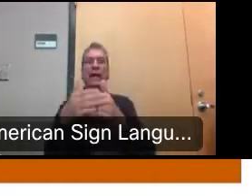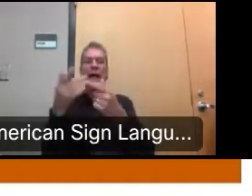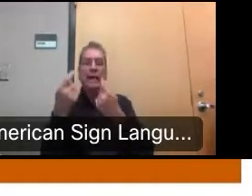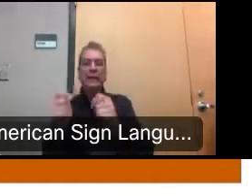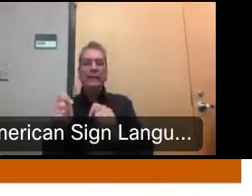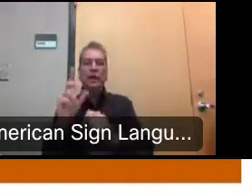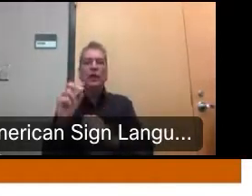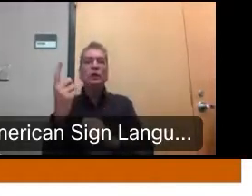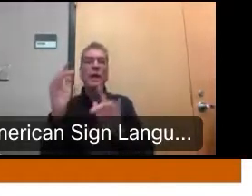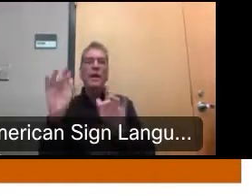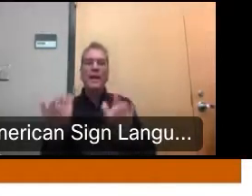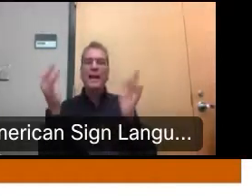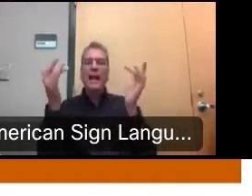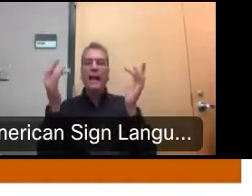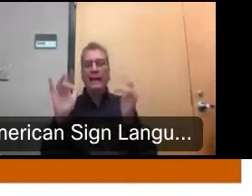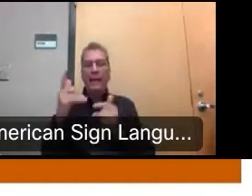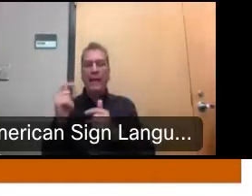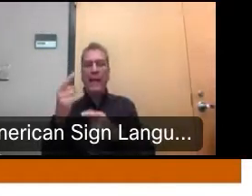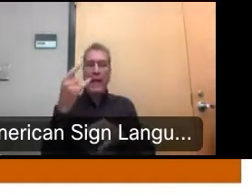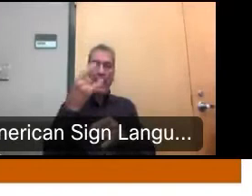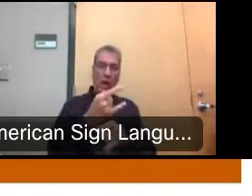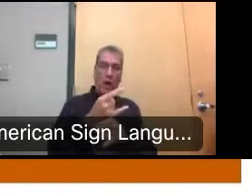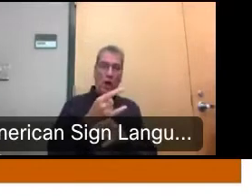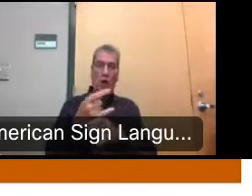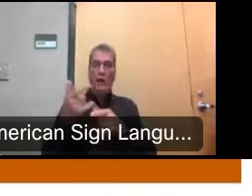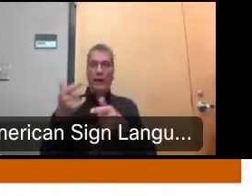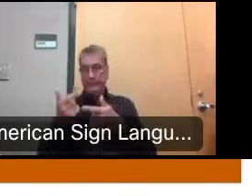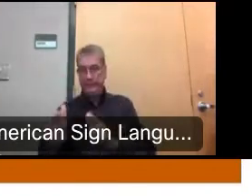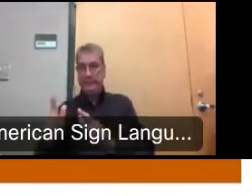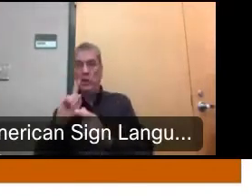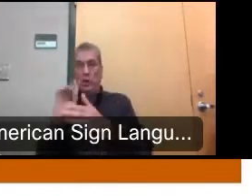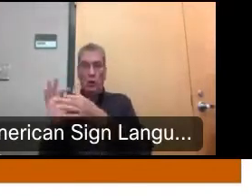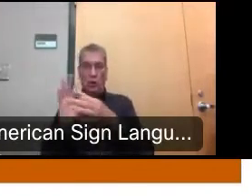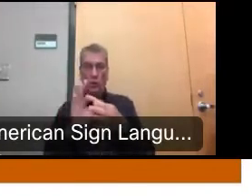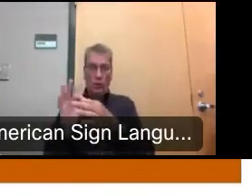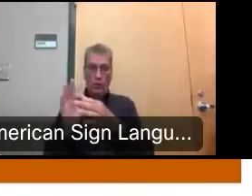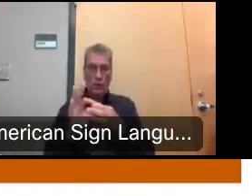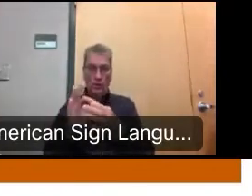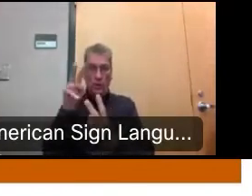like. Because we're thinking of alcohol and consent are related. Like, we want to connect them as, like, a pair in people's brains. Like,